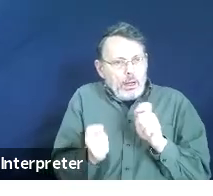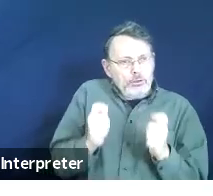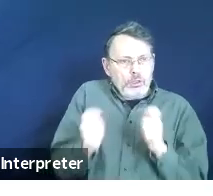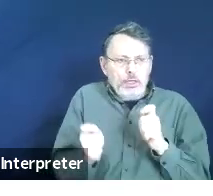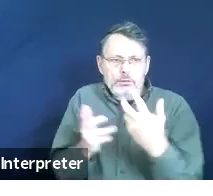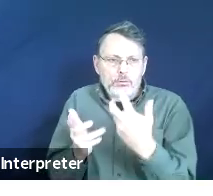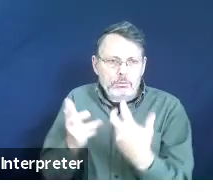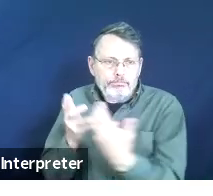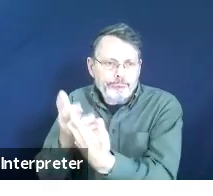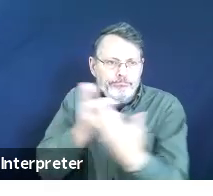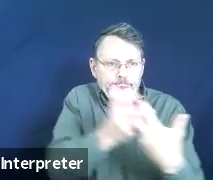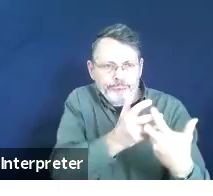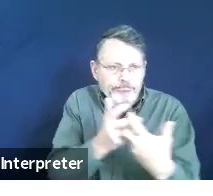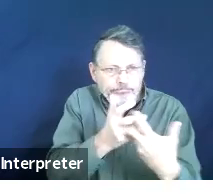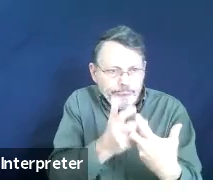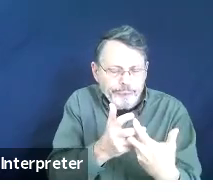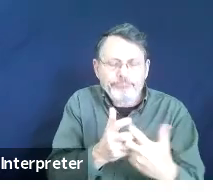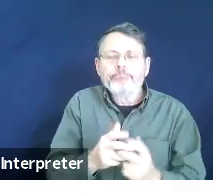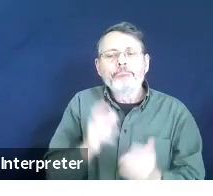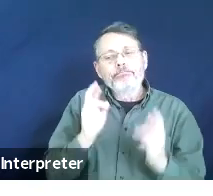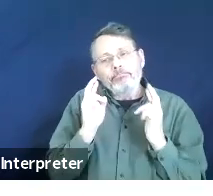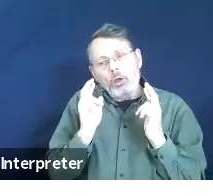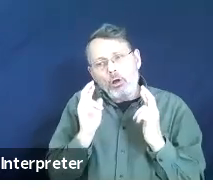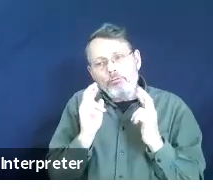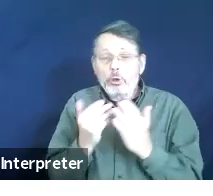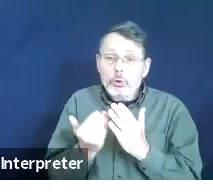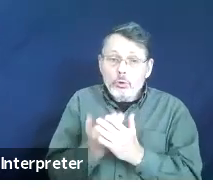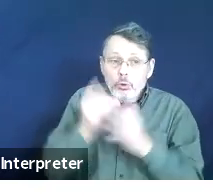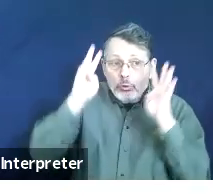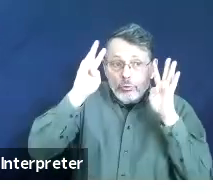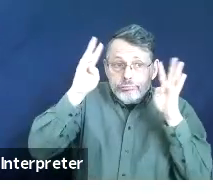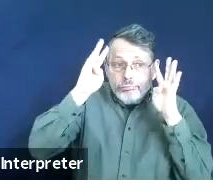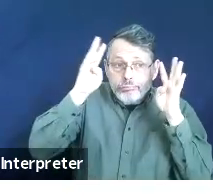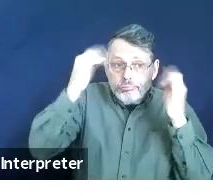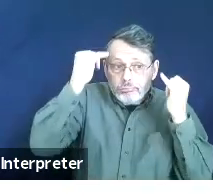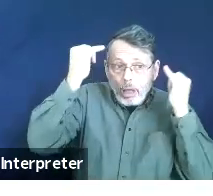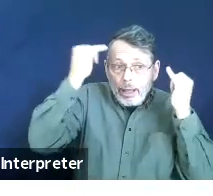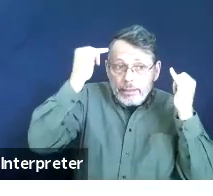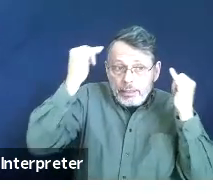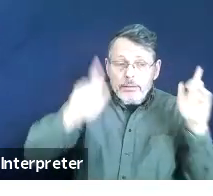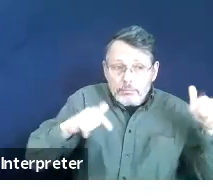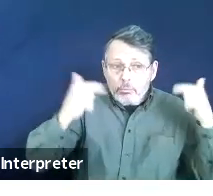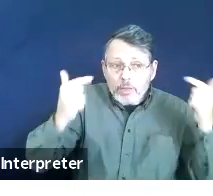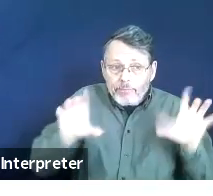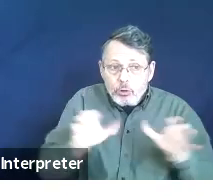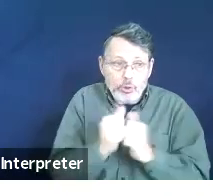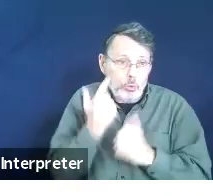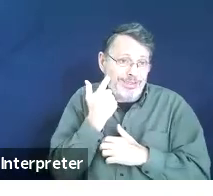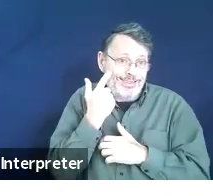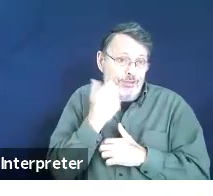I hope that some of the new innovative things that we've been doing with this response can be applied